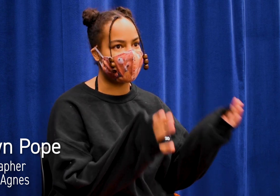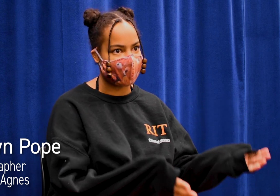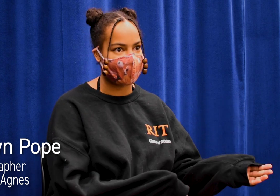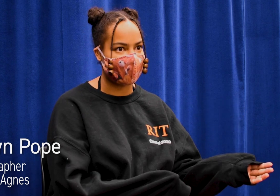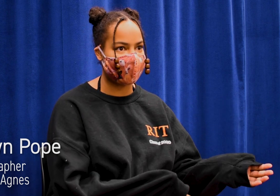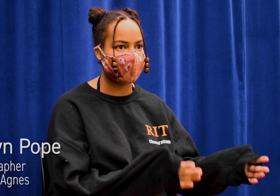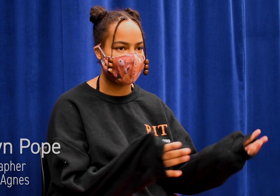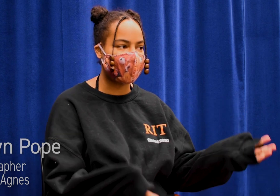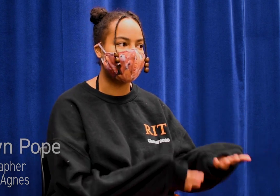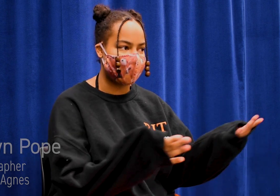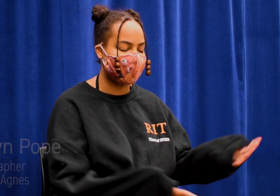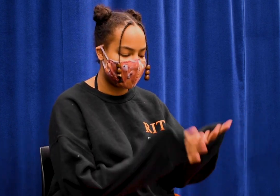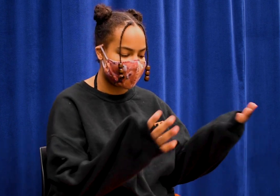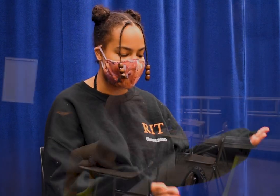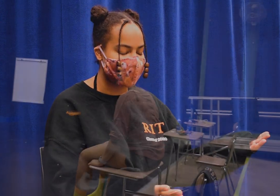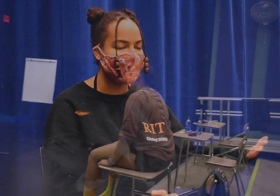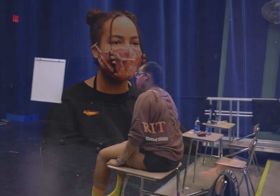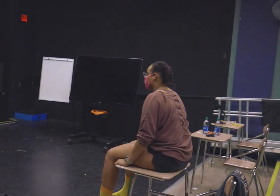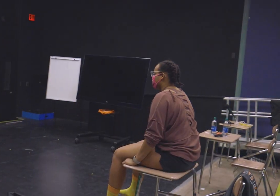obviously with the exception of COVID things.